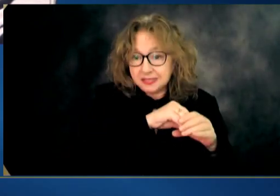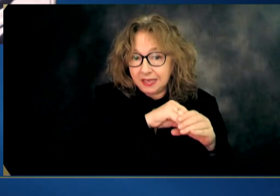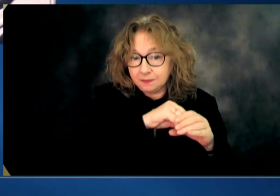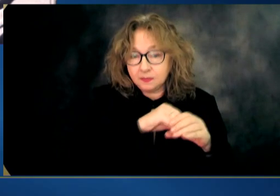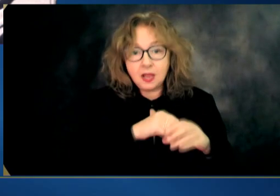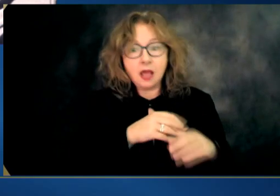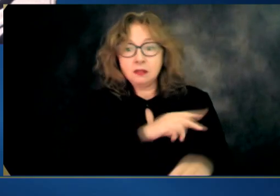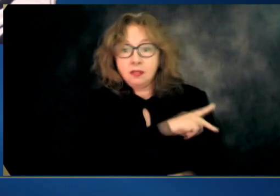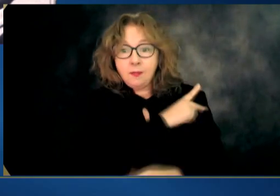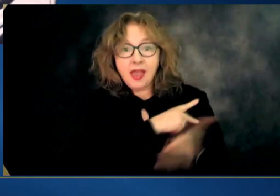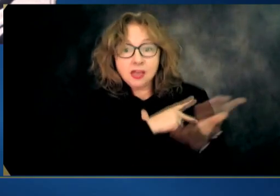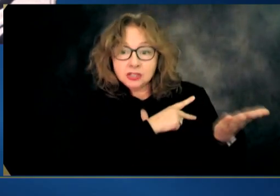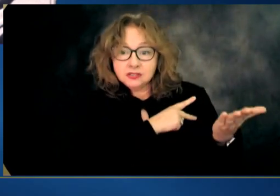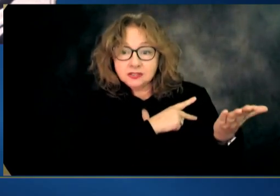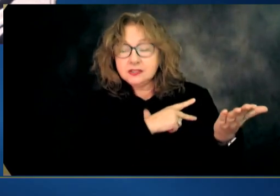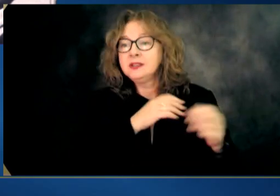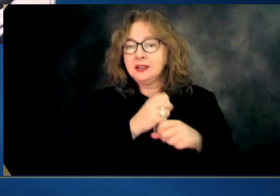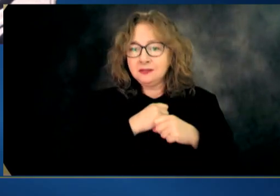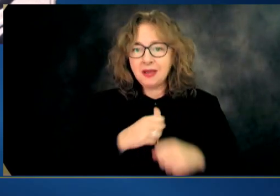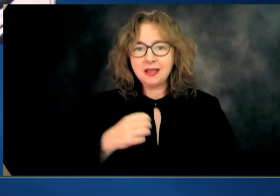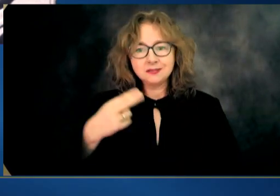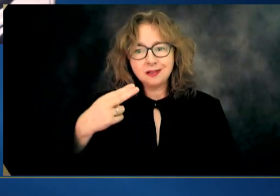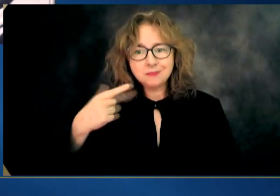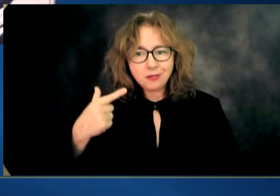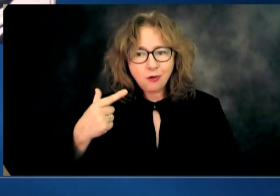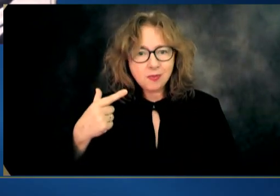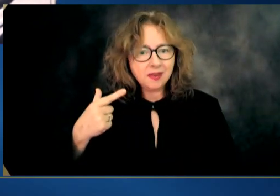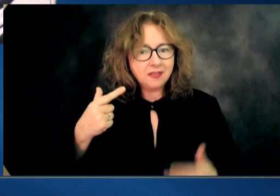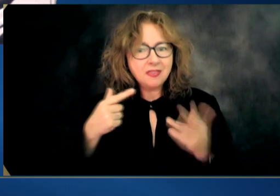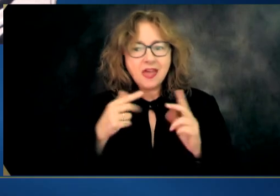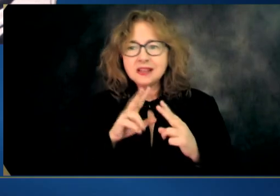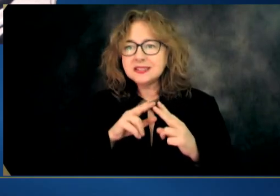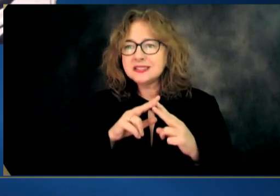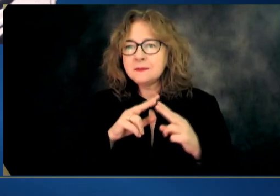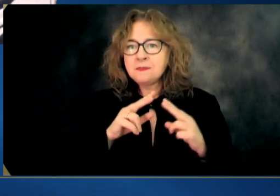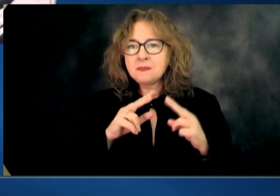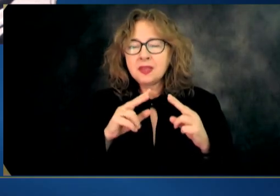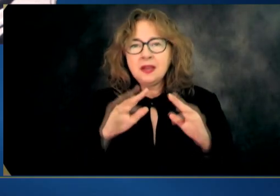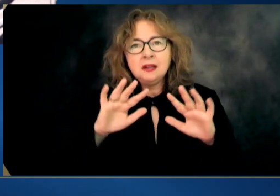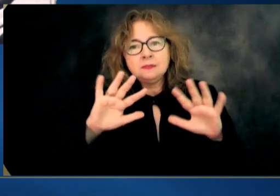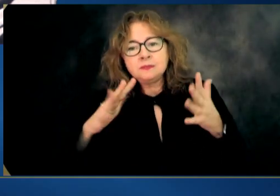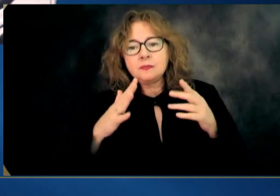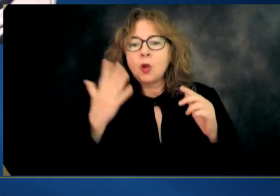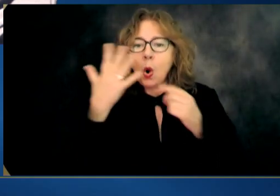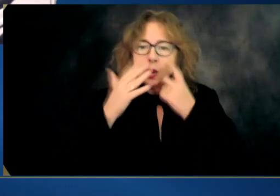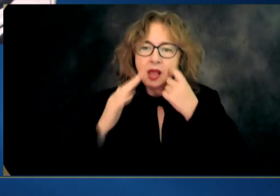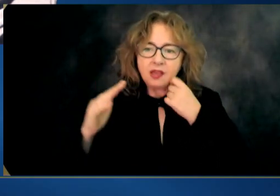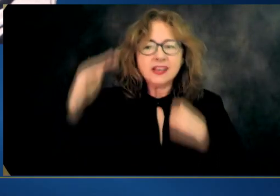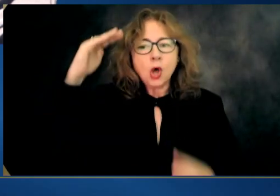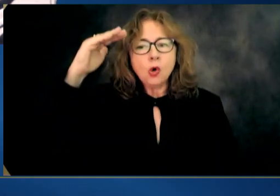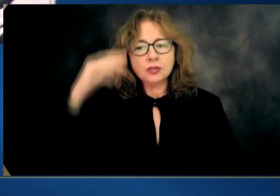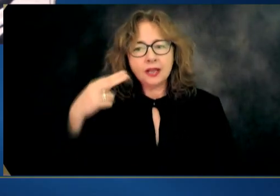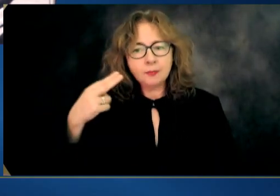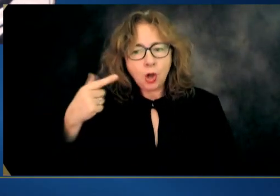make a hemoglobin that is either quite like an adult hemoglobin, so a hemoglobin A type,